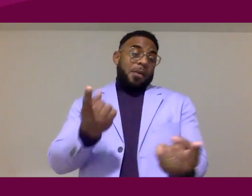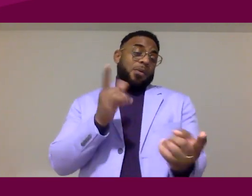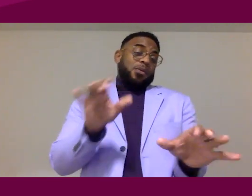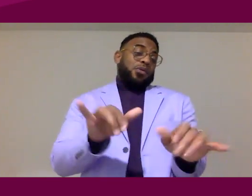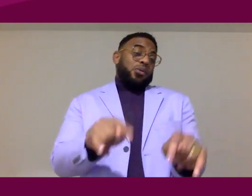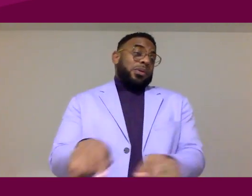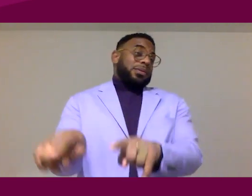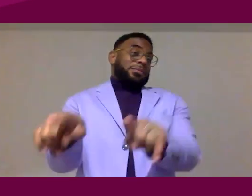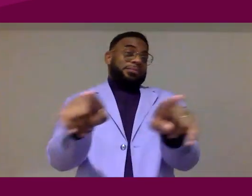it.